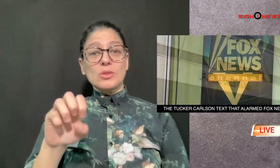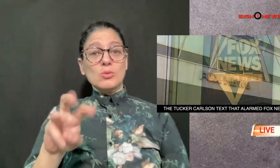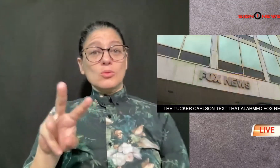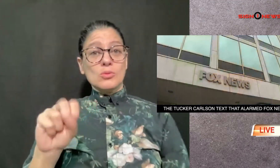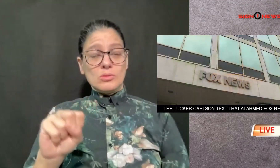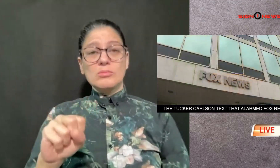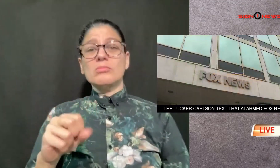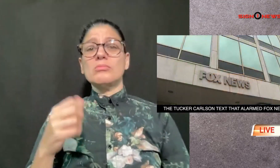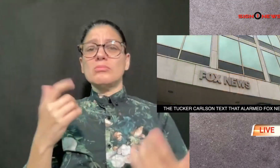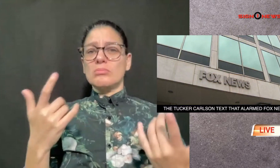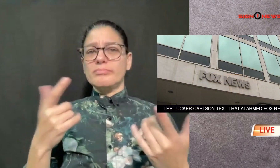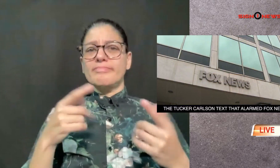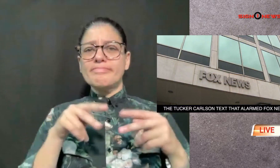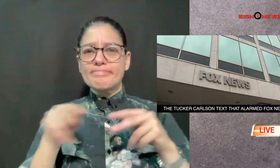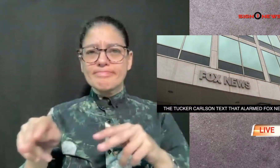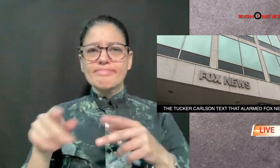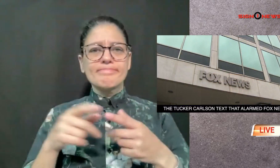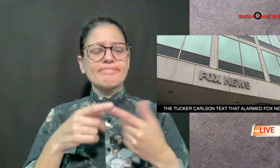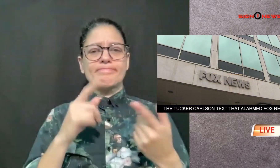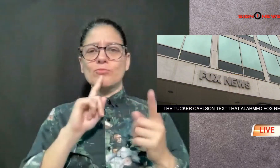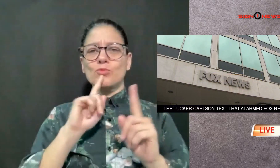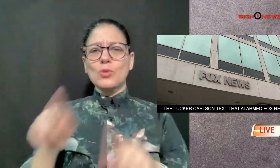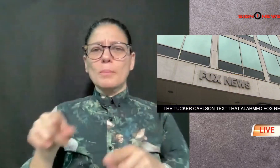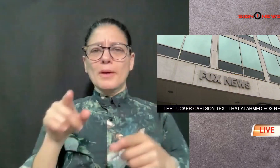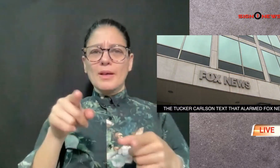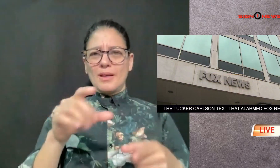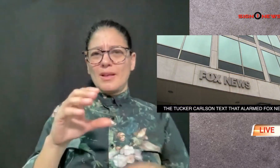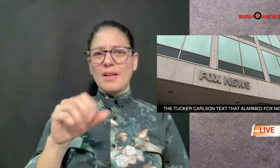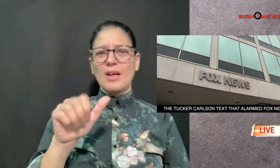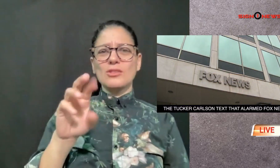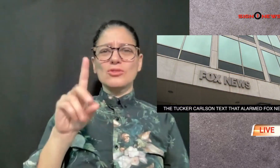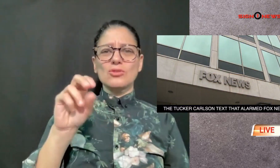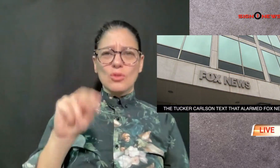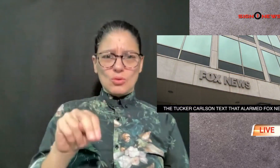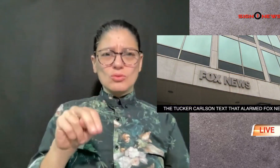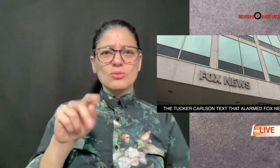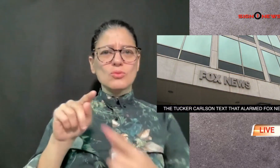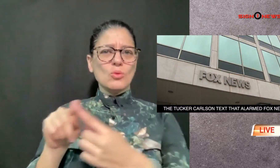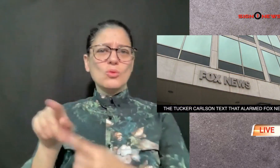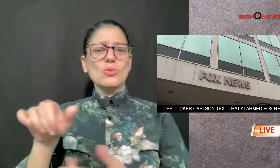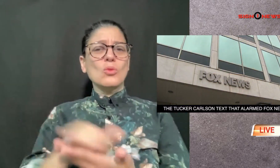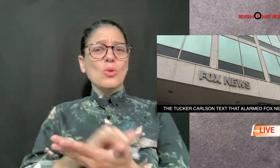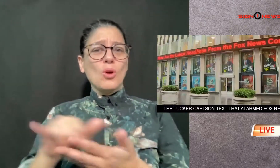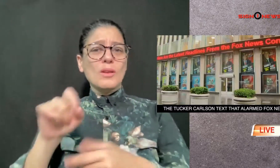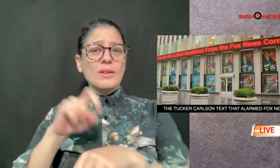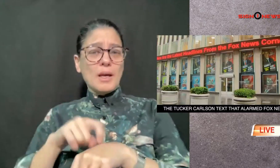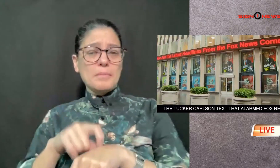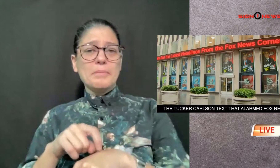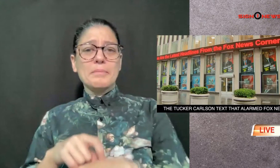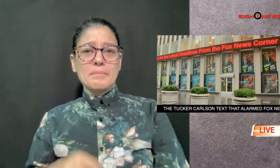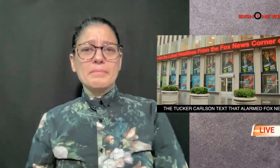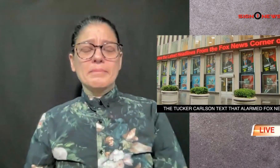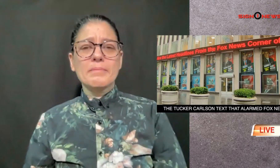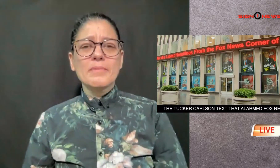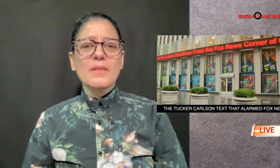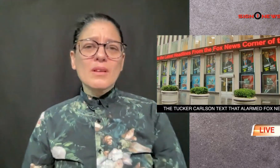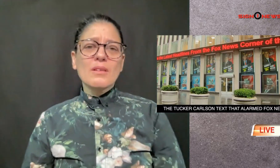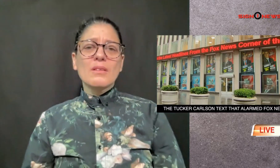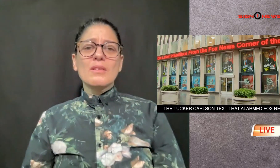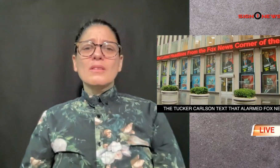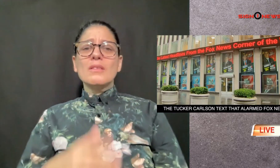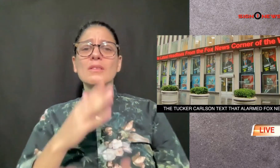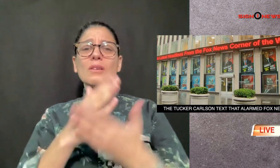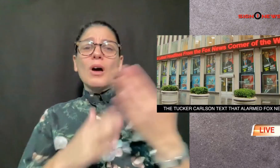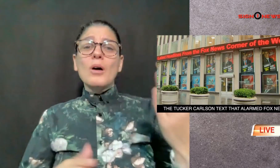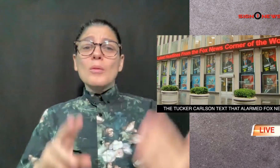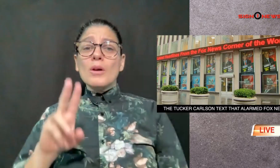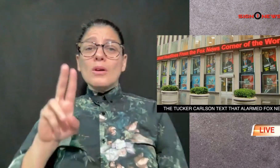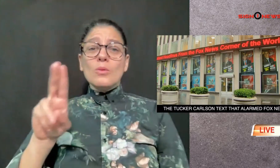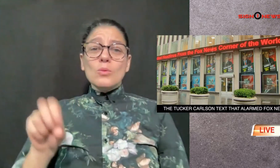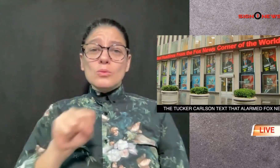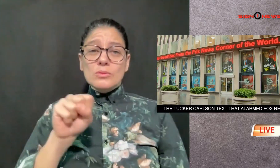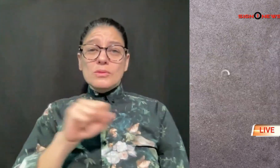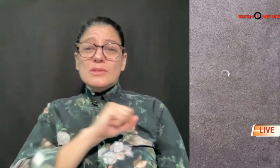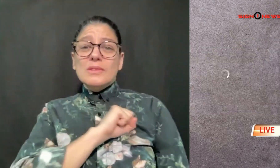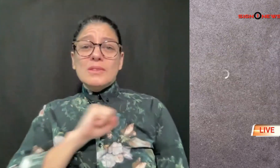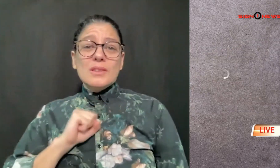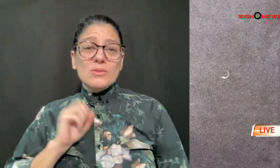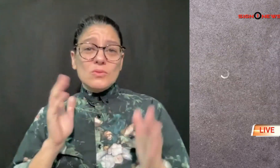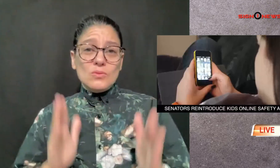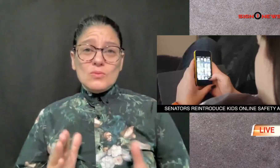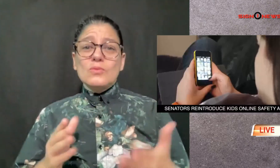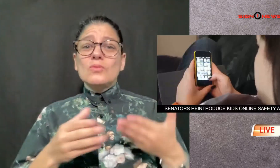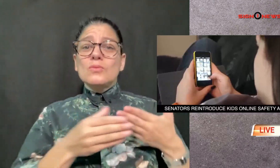neither Fox News nor Tucker Carlson have responded to the New York Times report